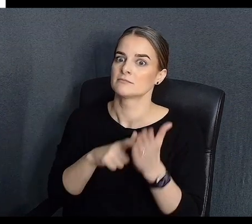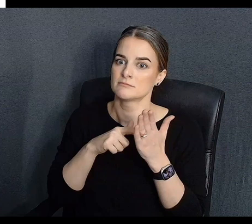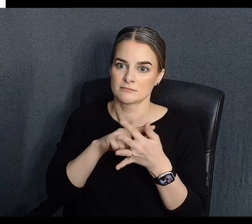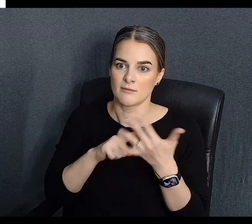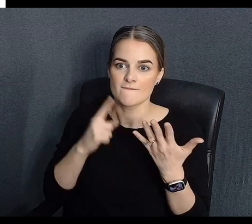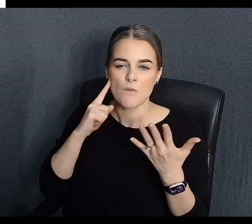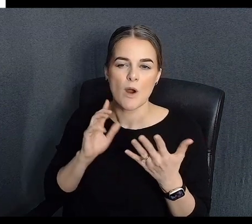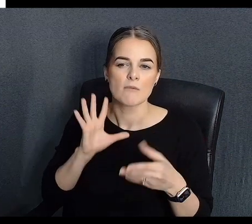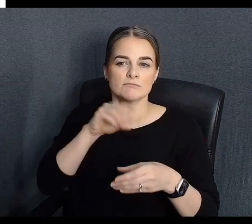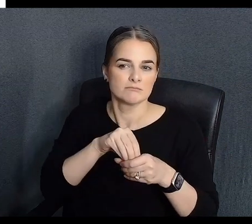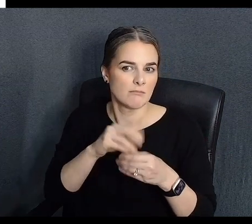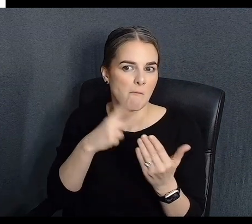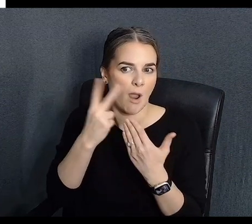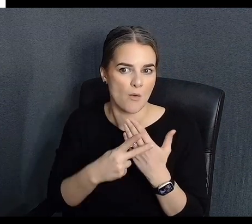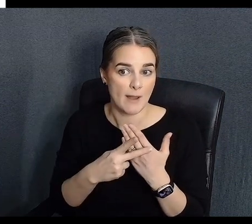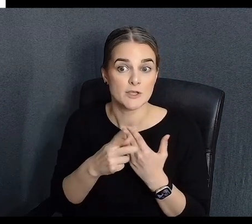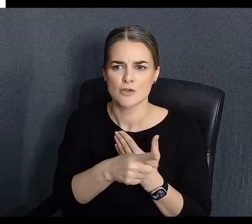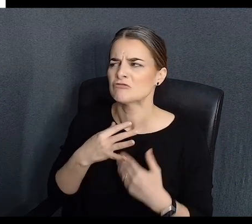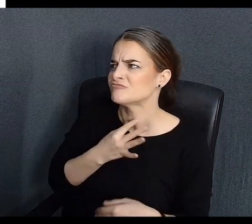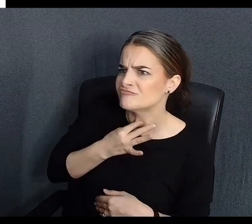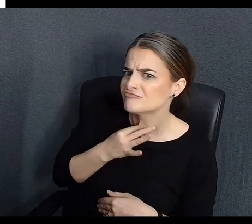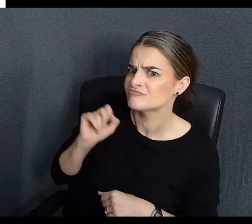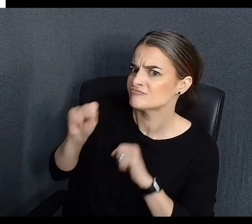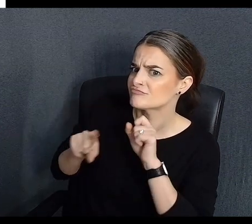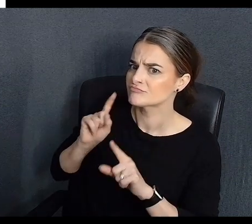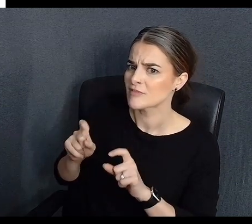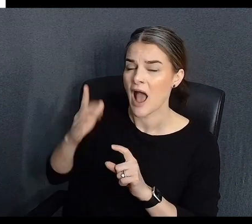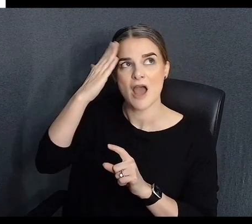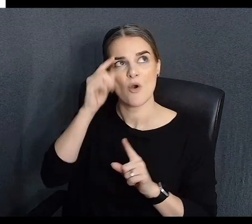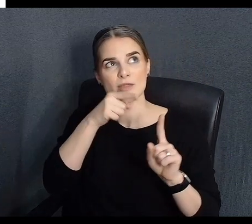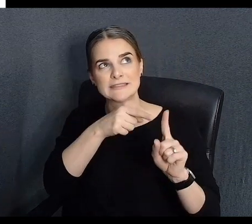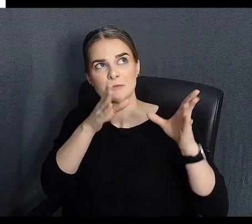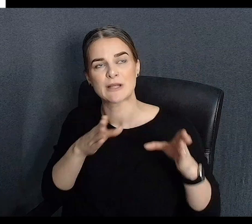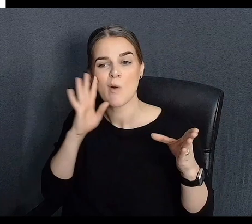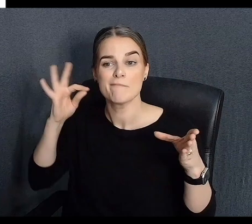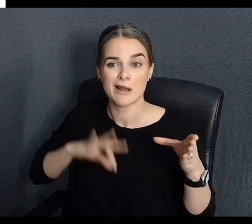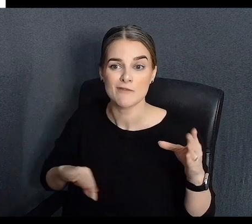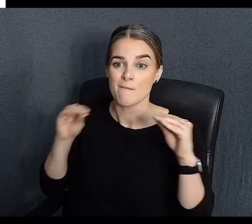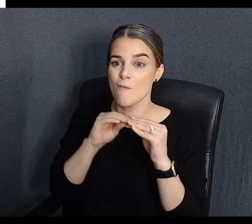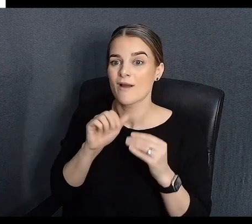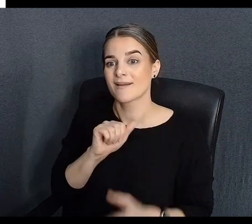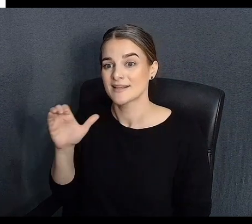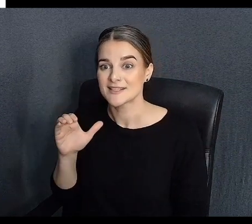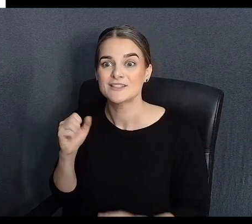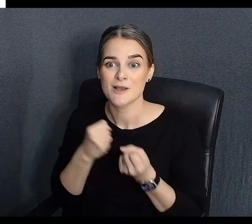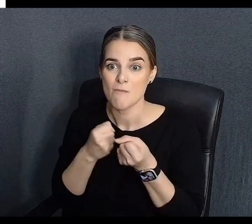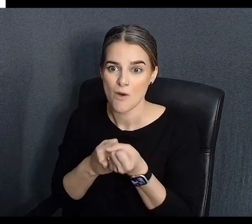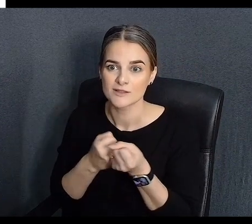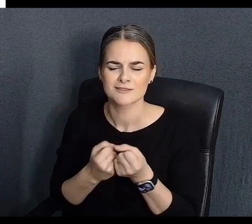So if you have any questions, or know somebody who might benefit from getting some more AAC supports, you can always reach out to us and we